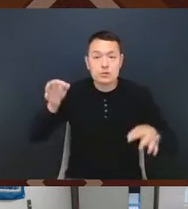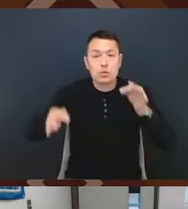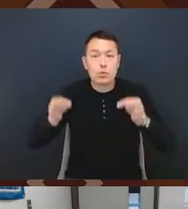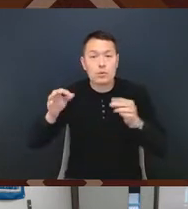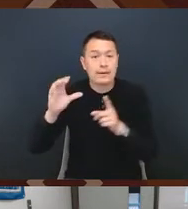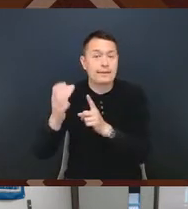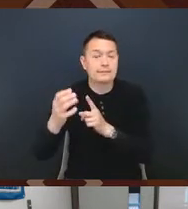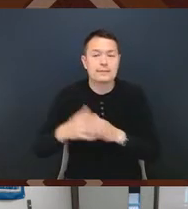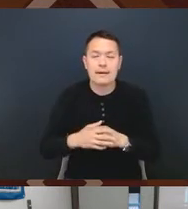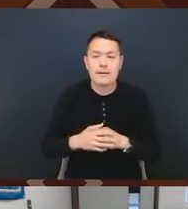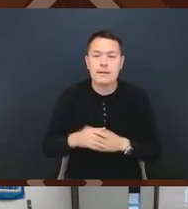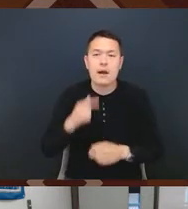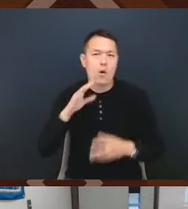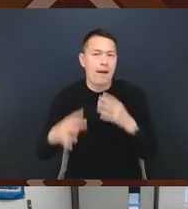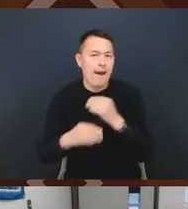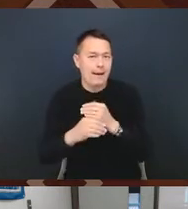let me add into it